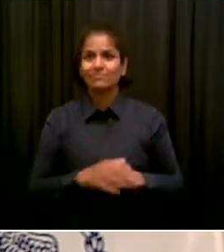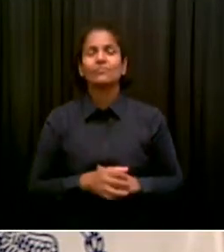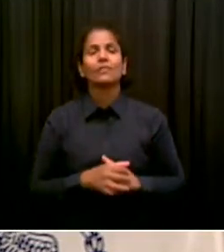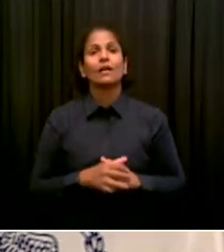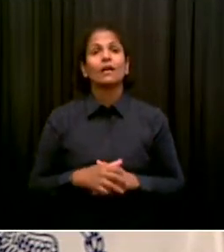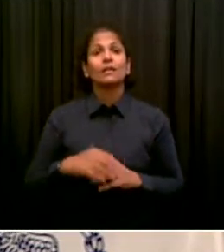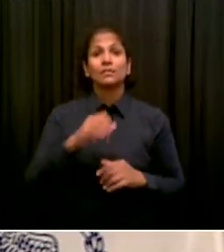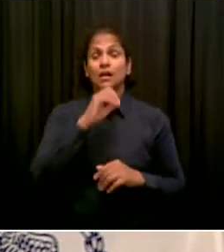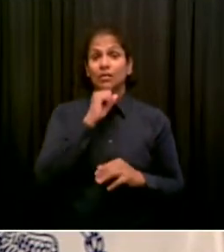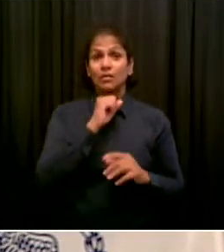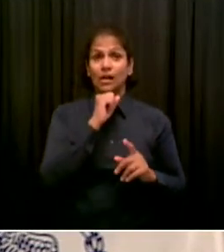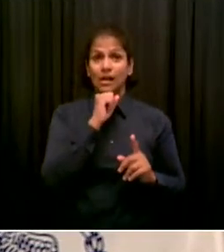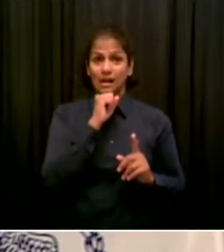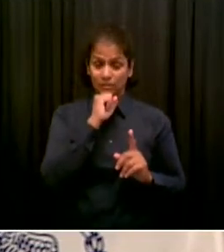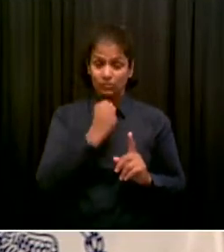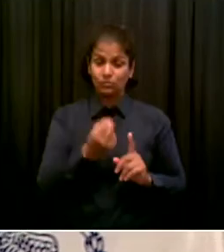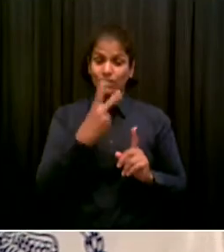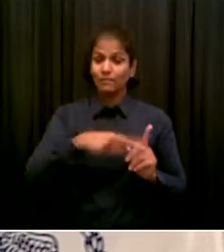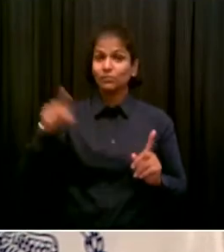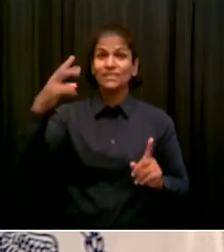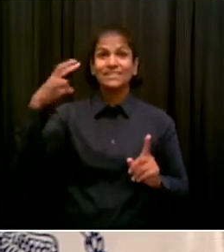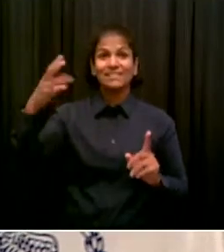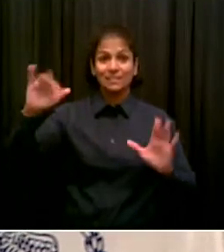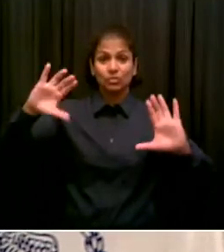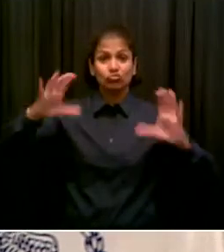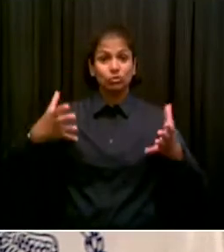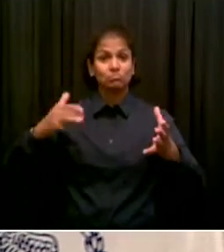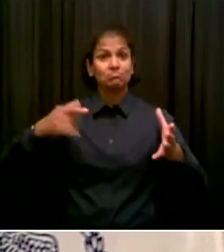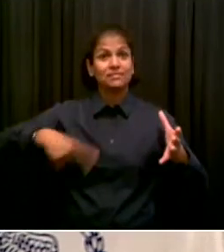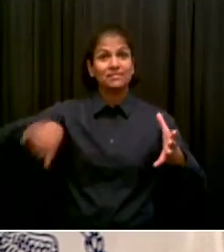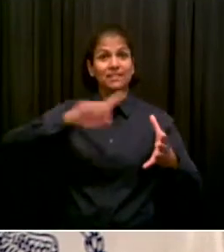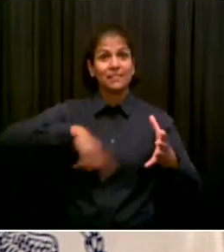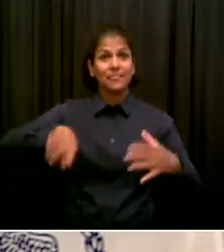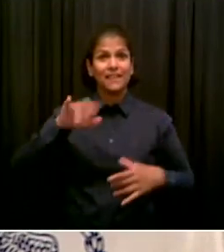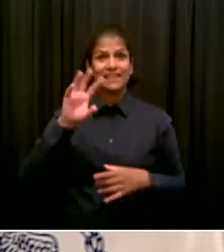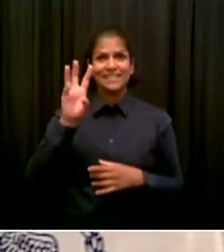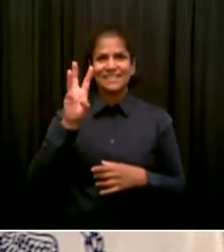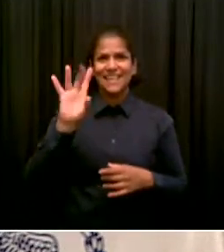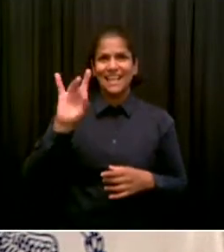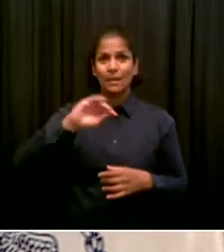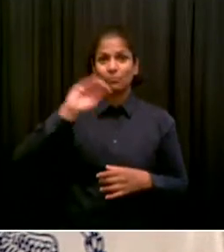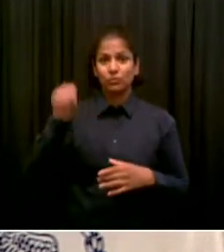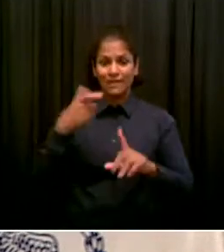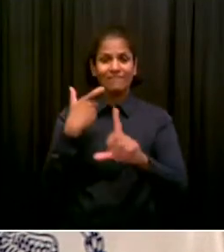GROW. AND FOR OUR 12 TO 17-YEAR-OLDS, WE ARE NOW OVER 68% VACCINATED AT LEAST ONE DOSE AND THAT